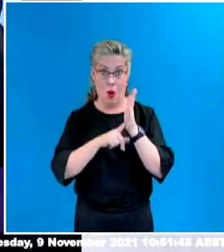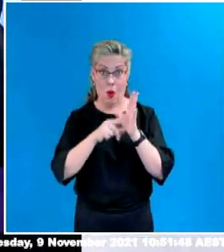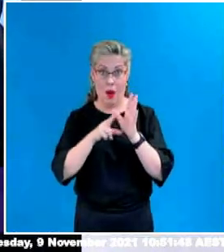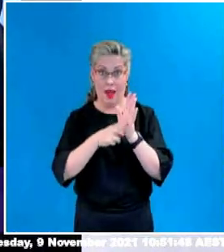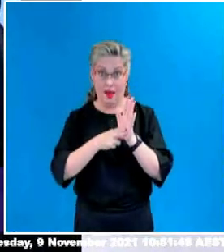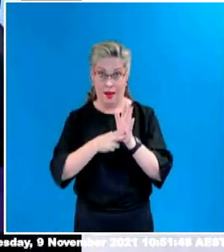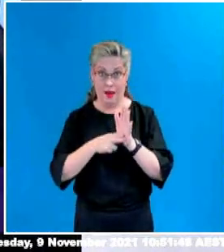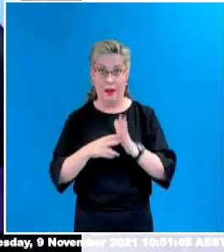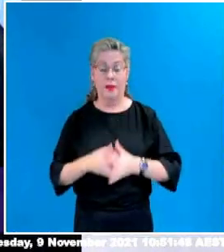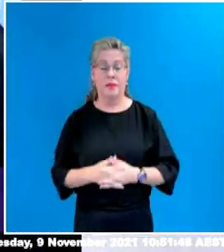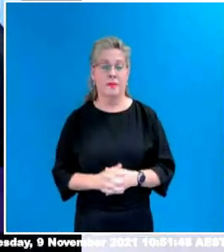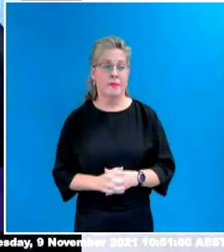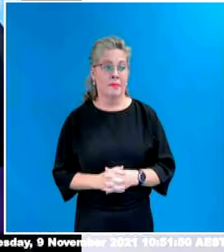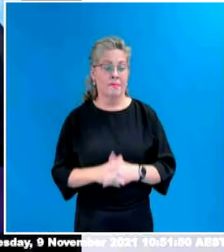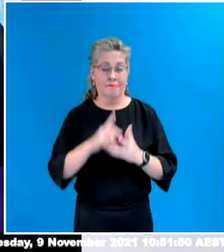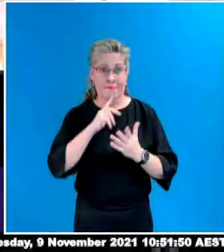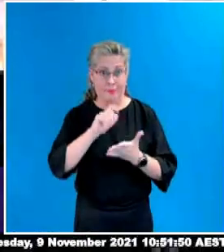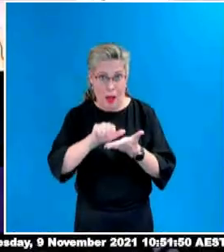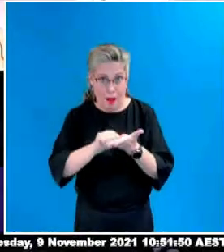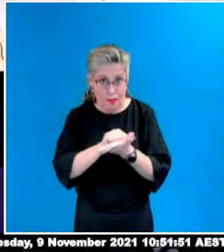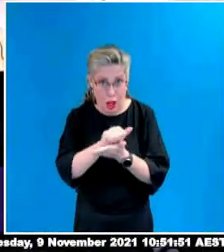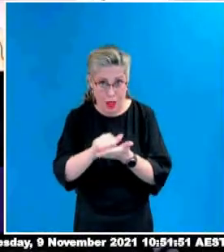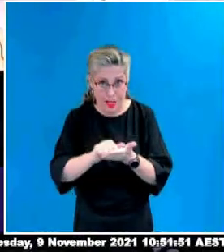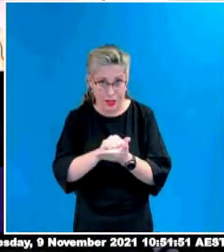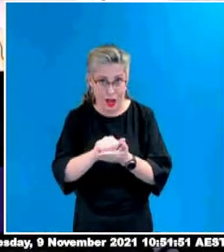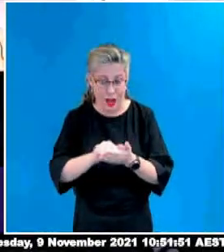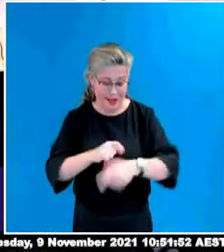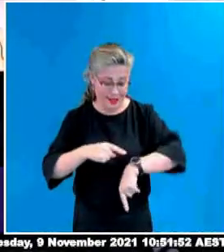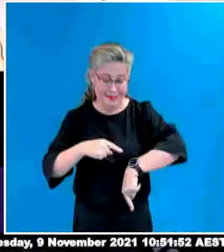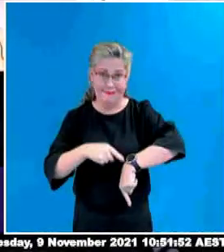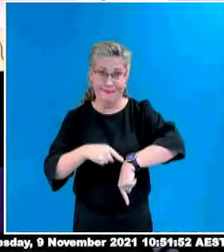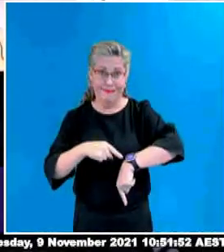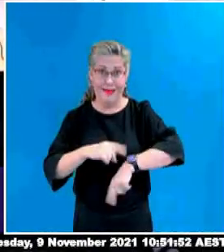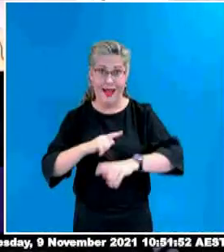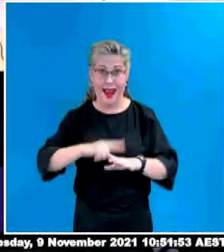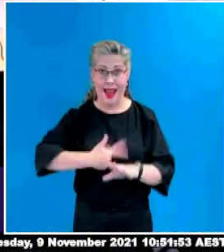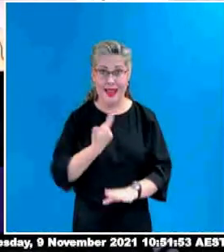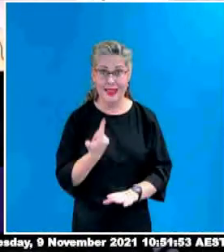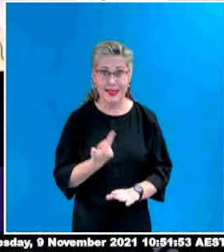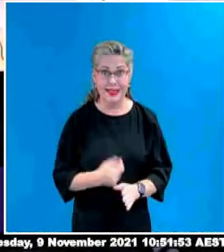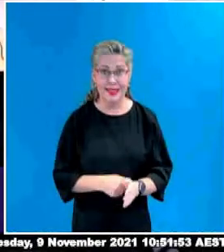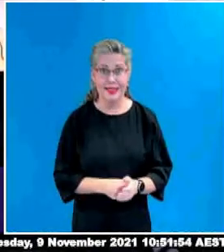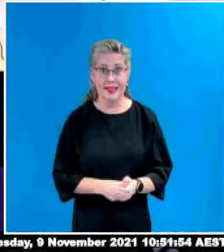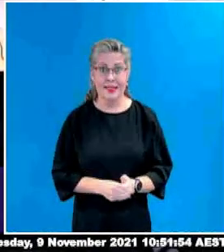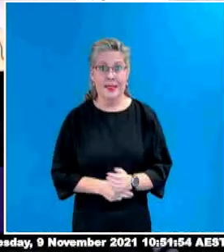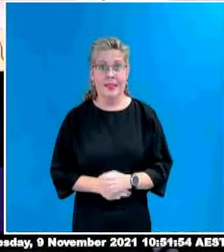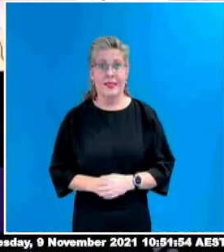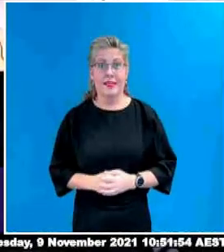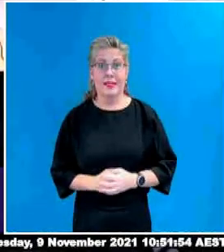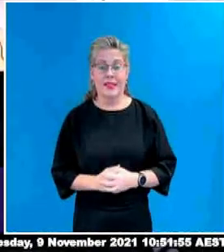I apologise for keeping you waiting. We do tend to run over time from time to time.